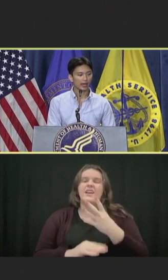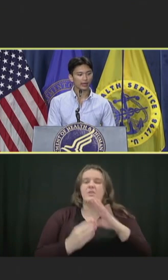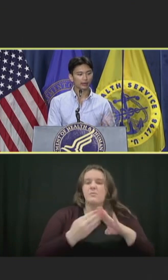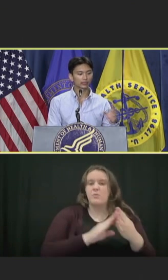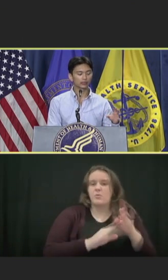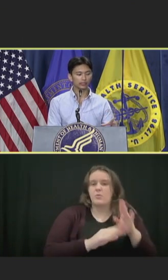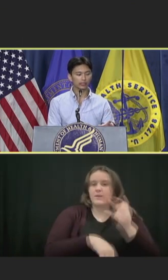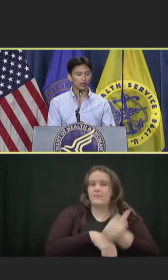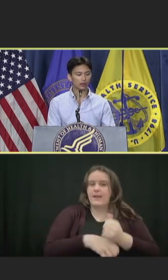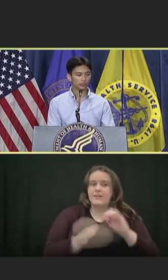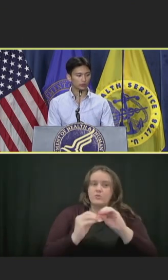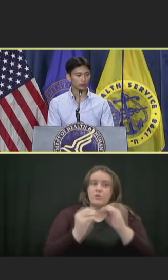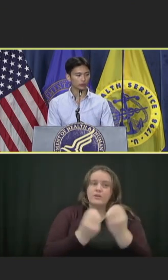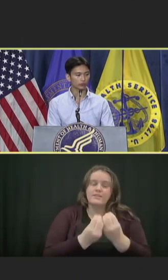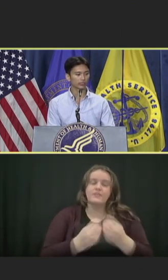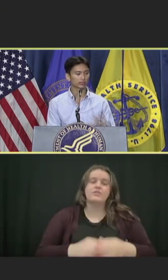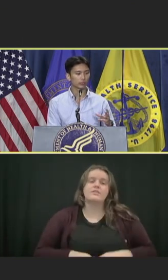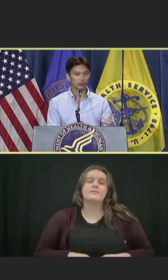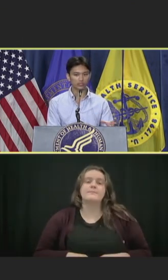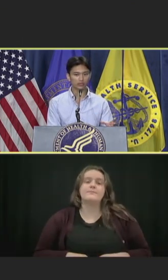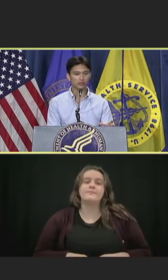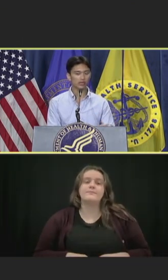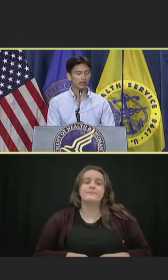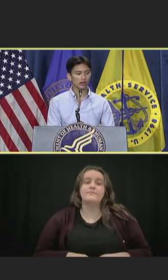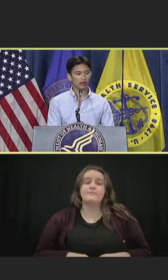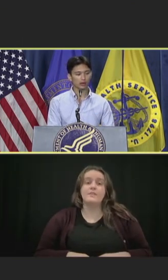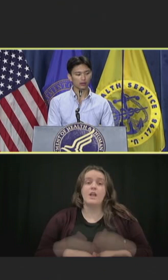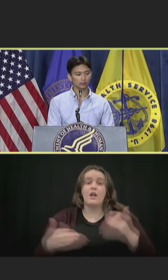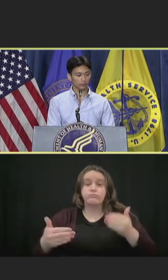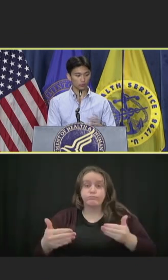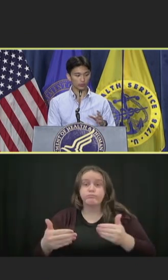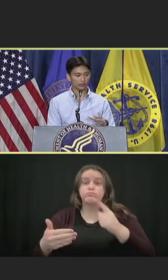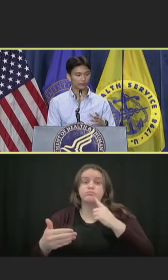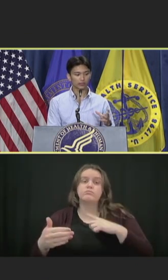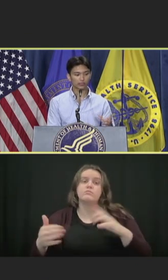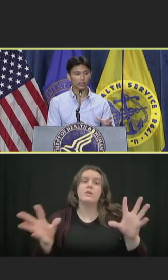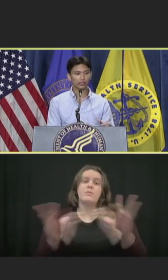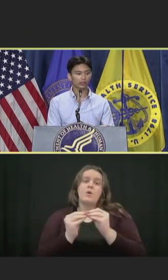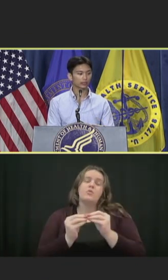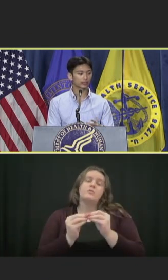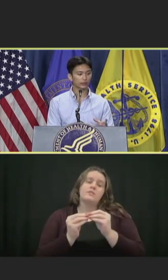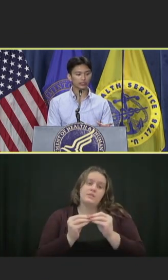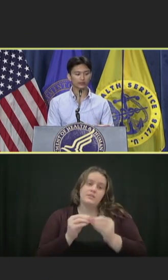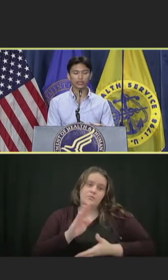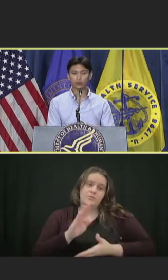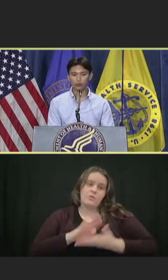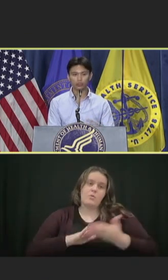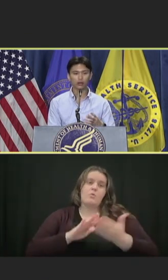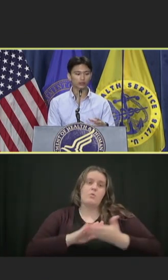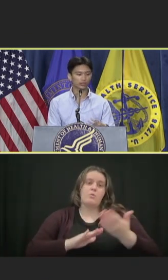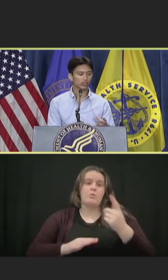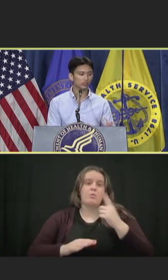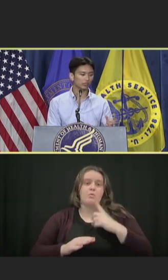And leading up to the symposium, we facilitated a series of stakeholder consultation meetings